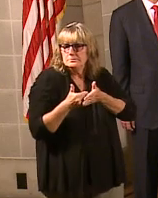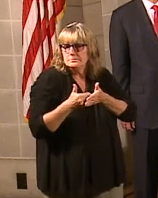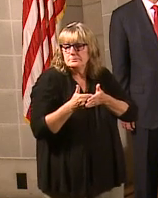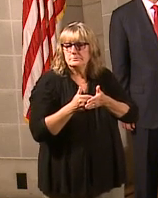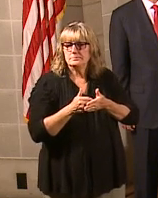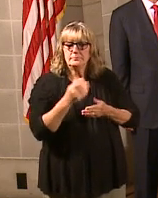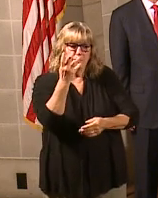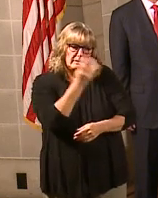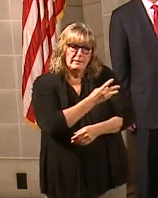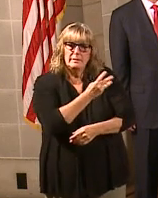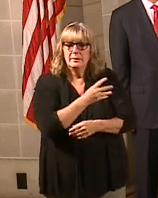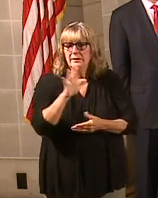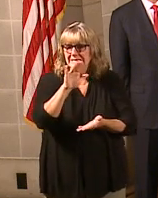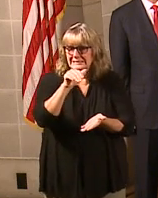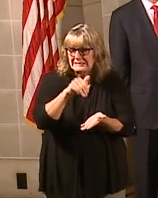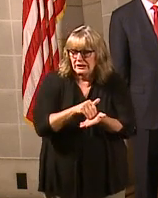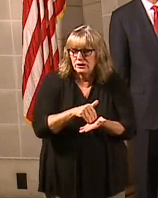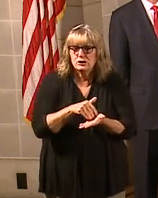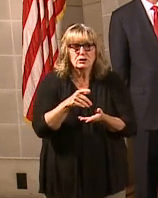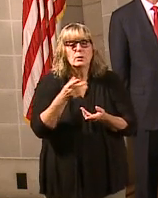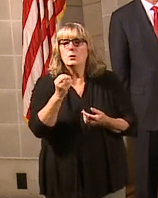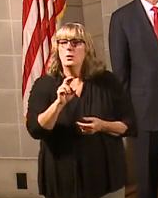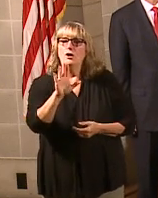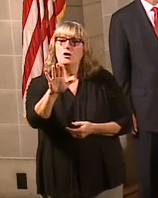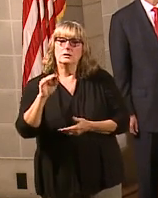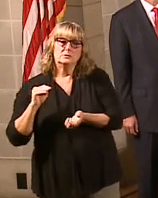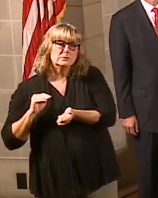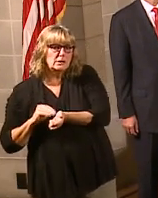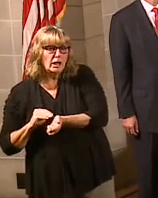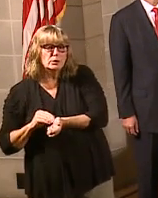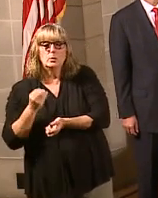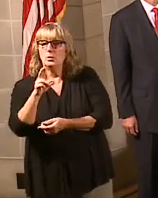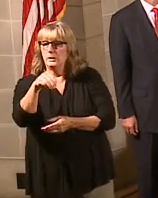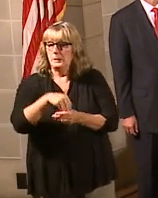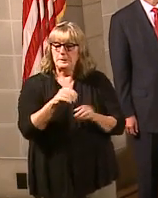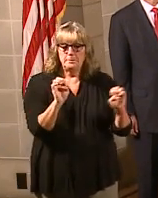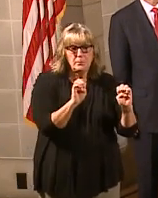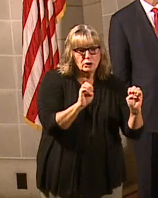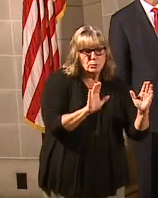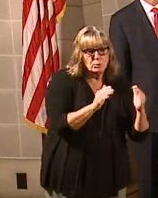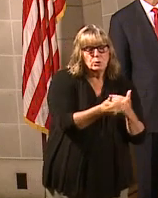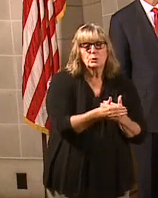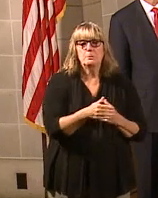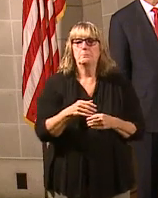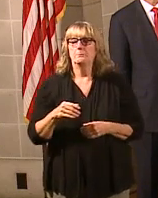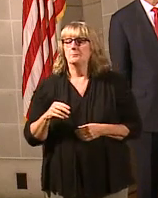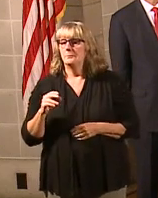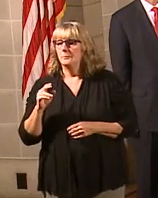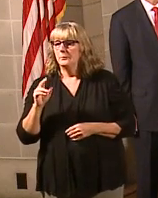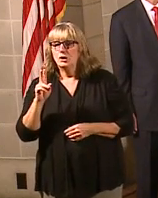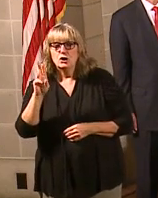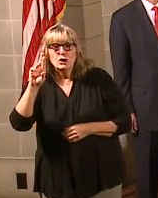AND SO YOU CAN GO THERE AS A PATIENT AND FIND OUT WHERE YOUR